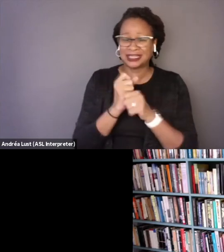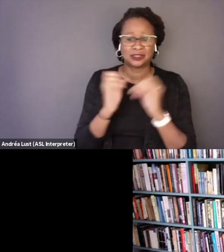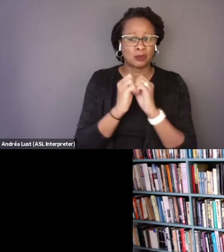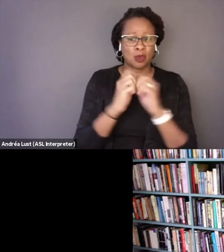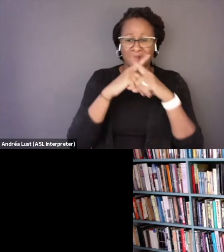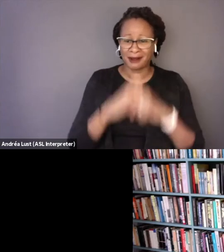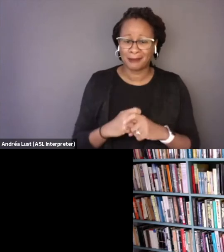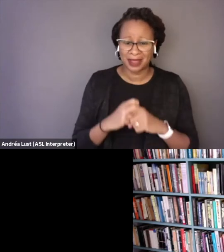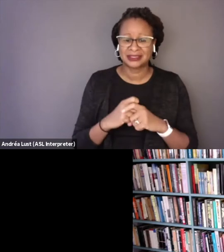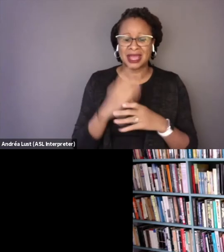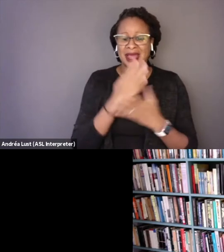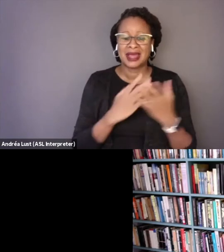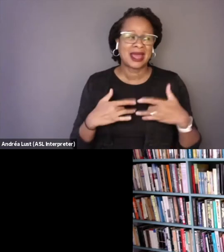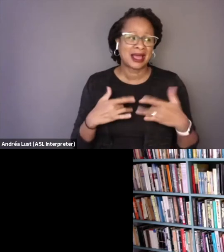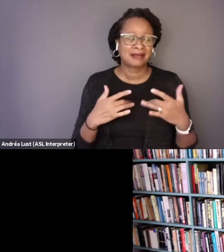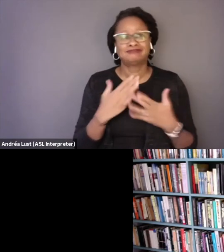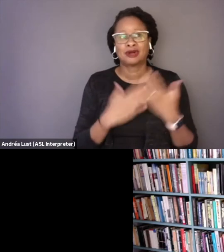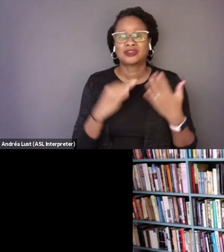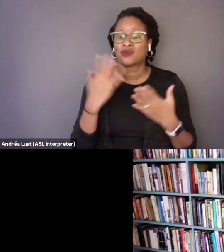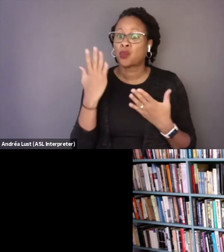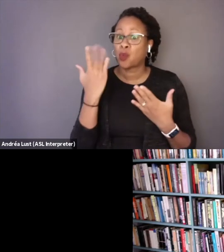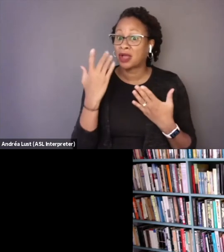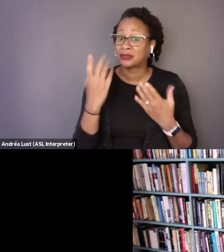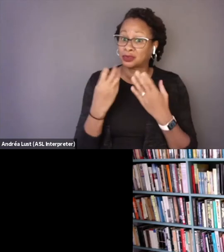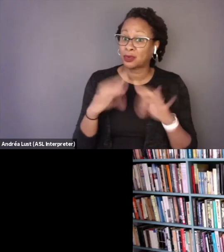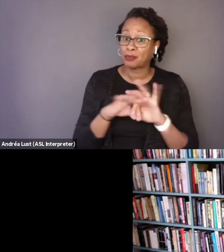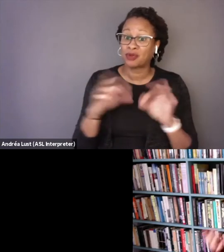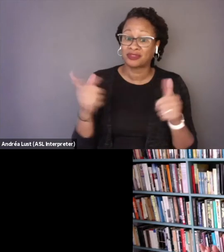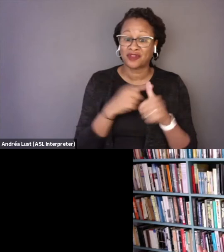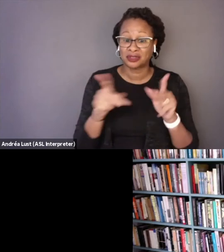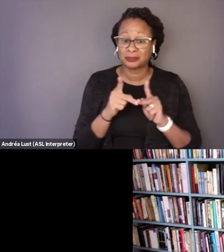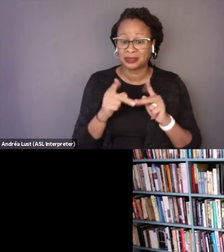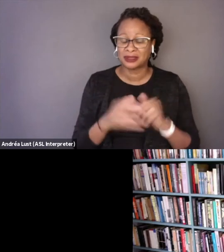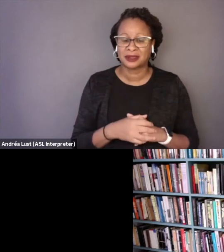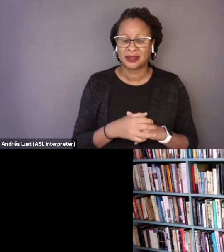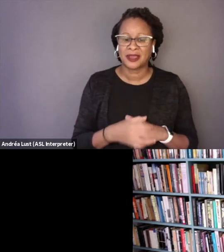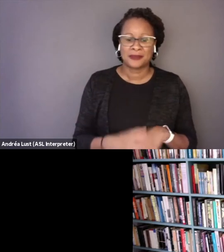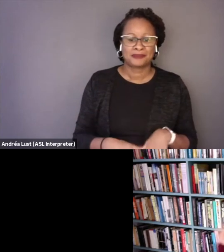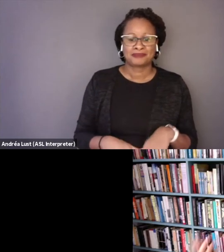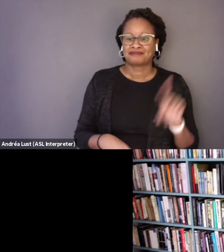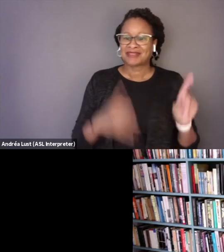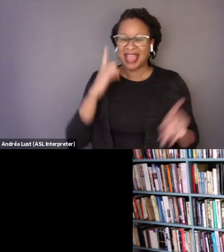of why he mattered in the first place. Sure. And I think Wes was interested in that aesthetic world